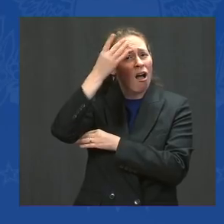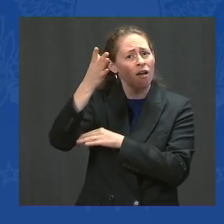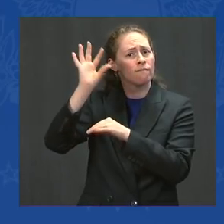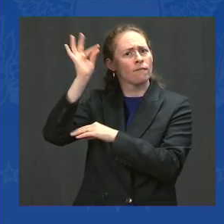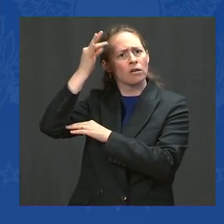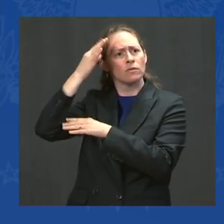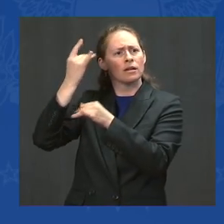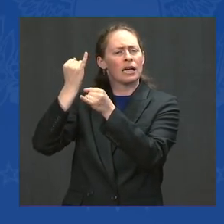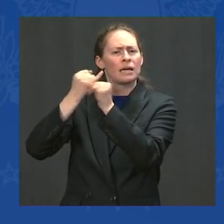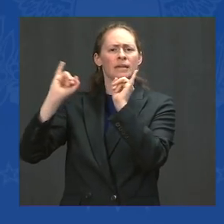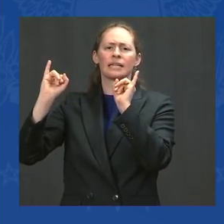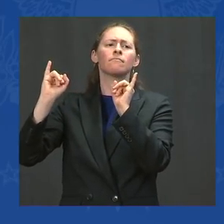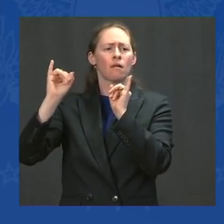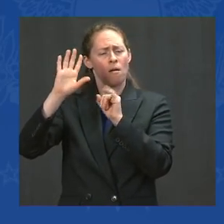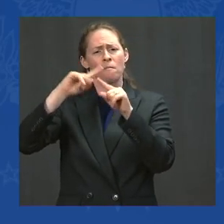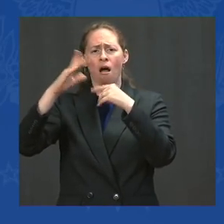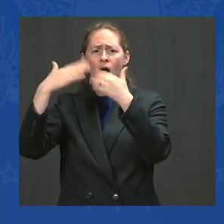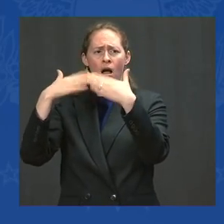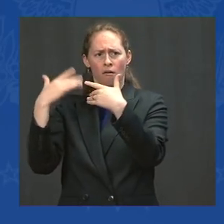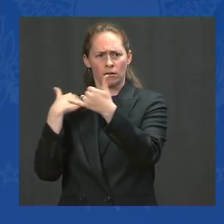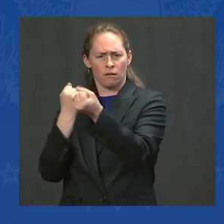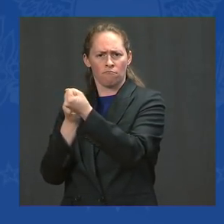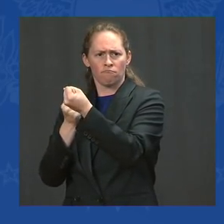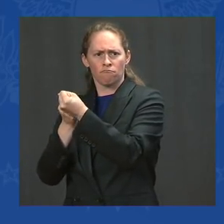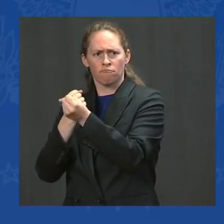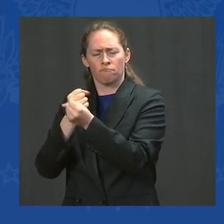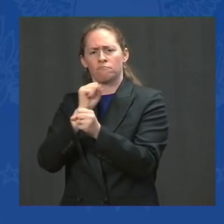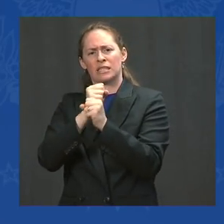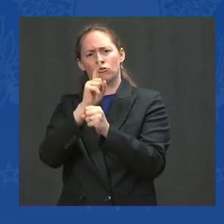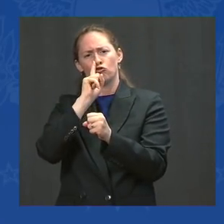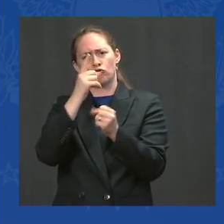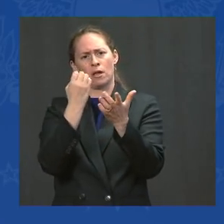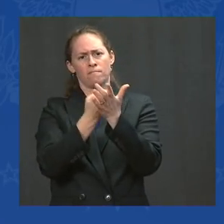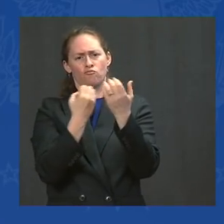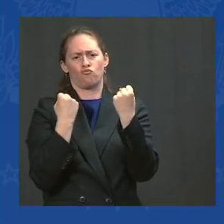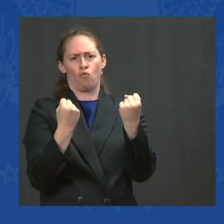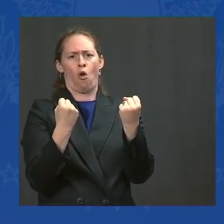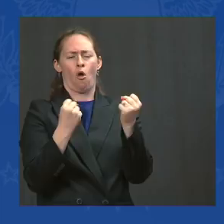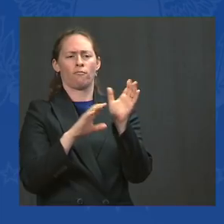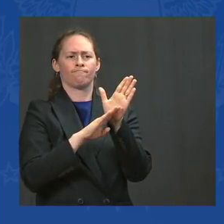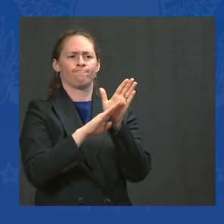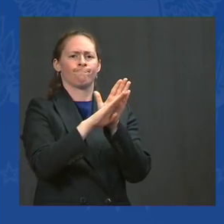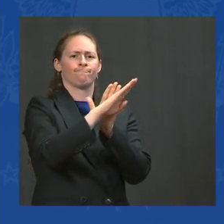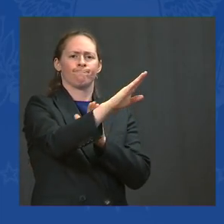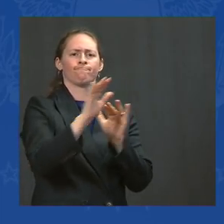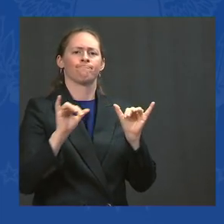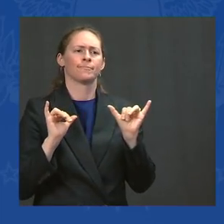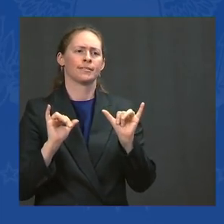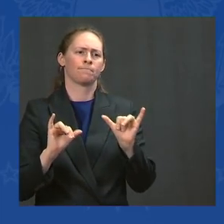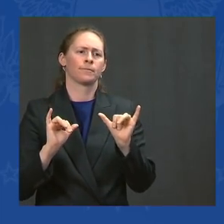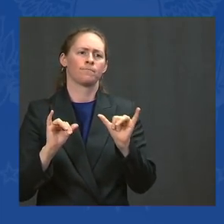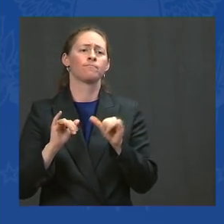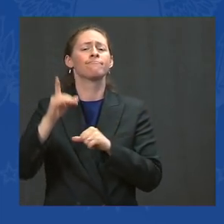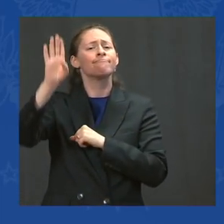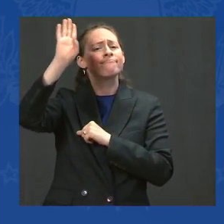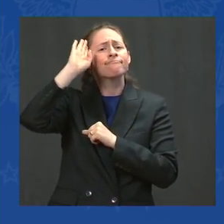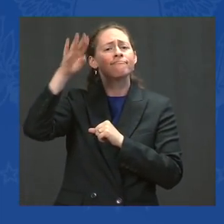to support a strong, durable economic recovery. But whatever different views some might have on current price increases,